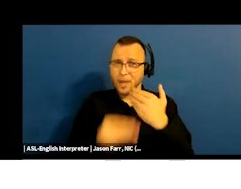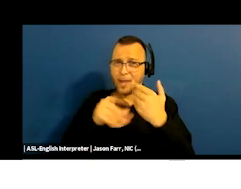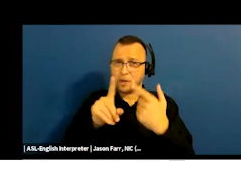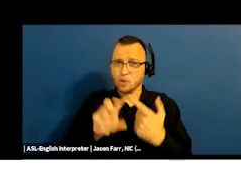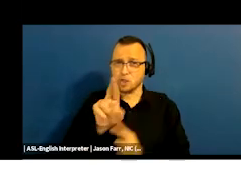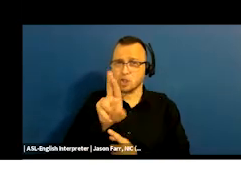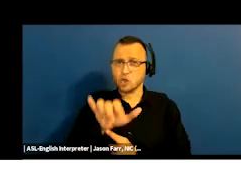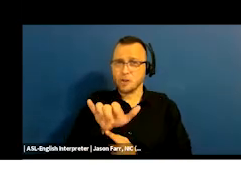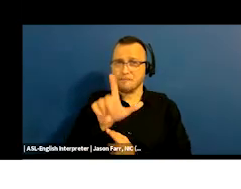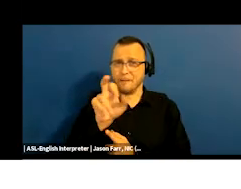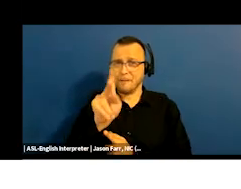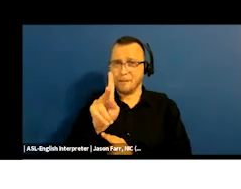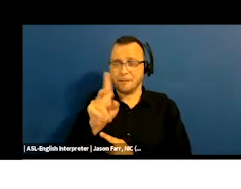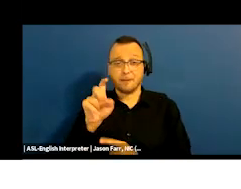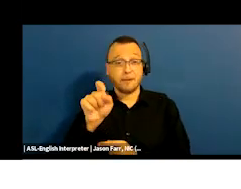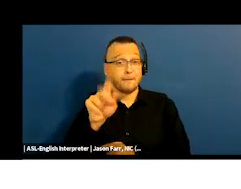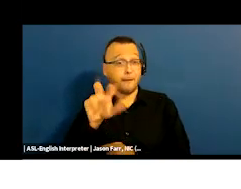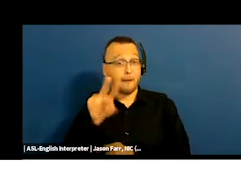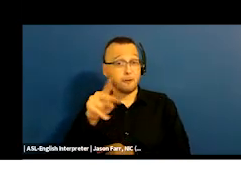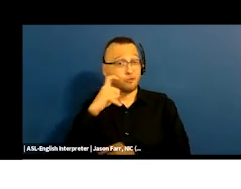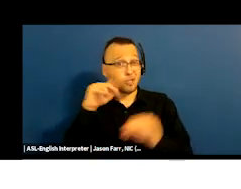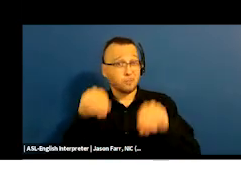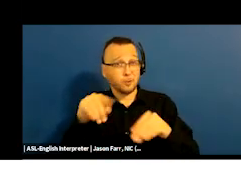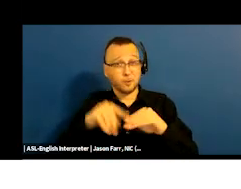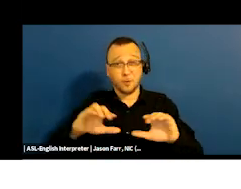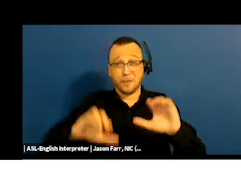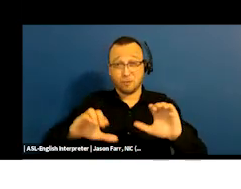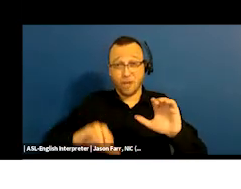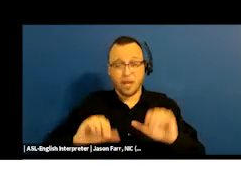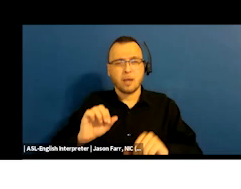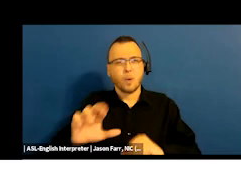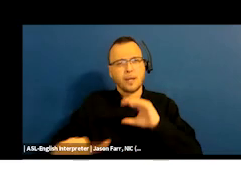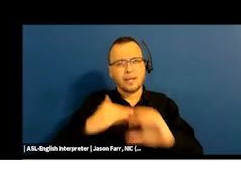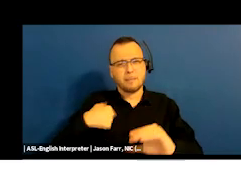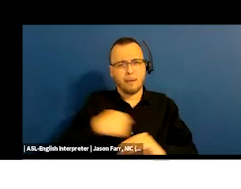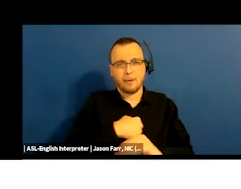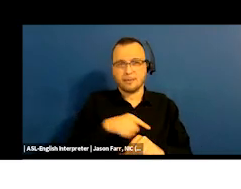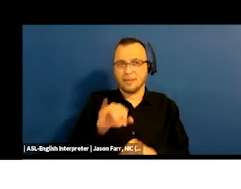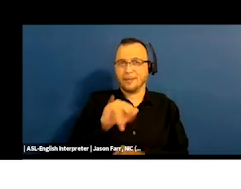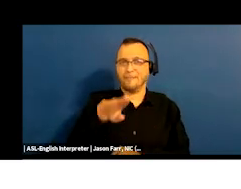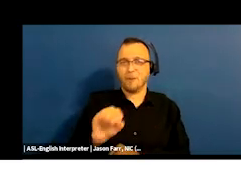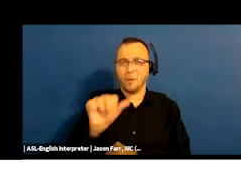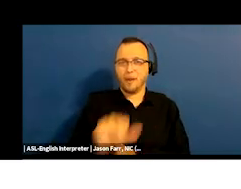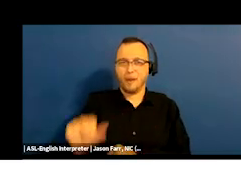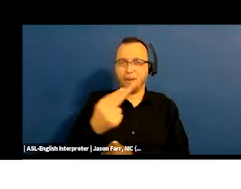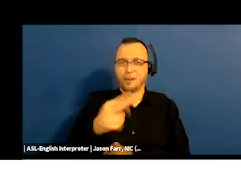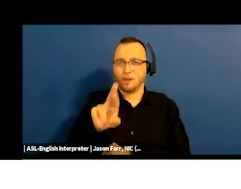We also collected the questions that were coming in. As I said, we will follow up and get you some answers.